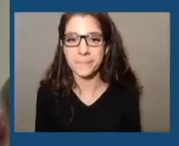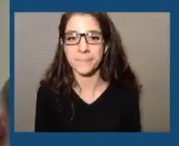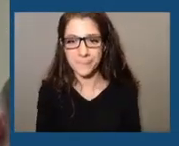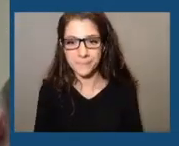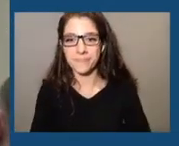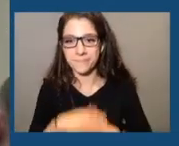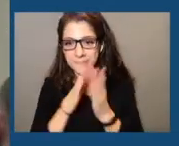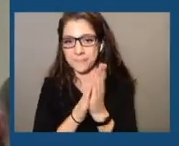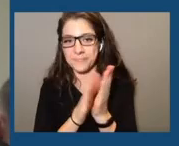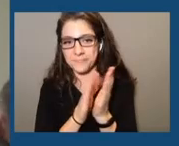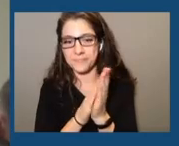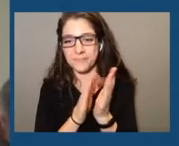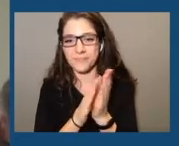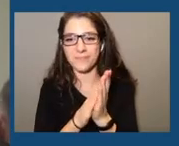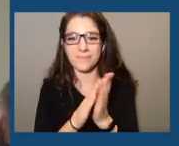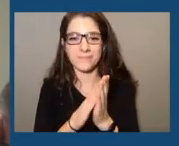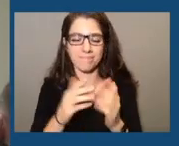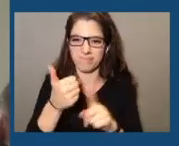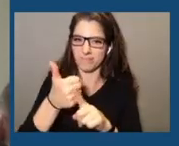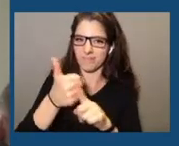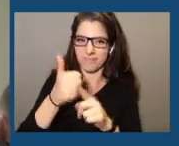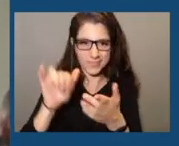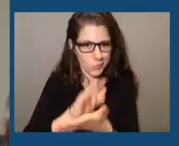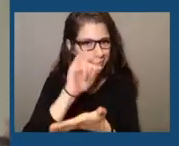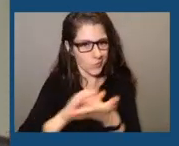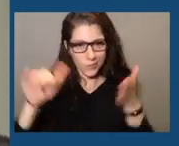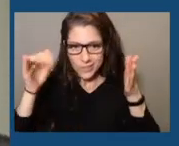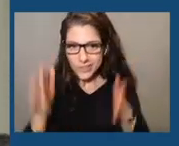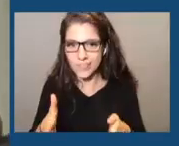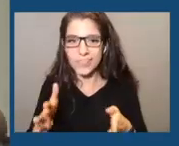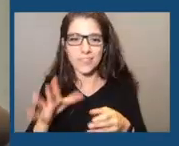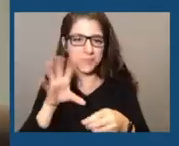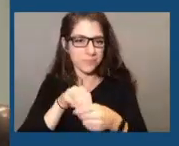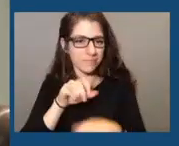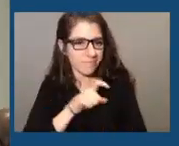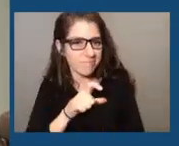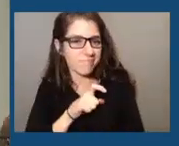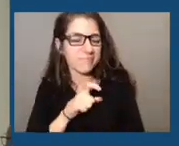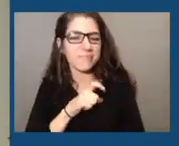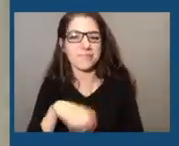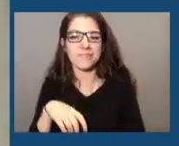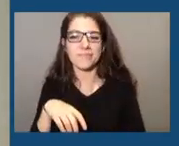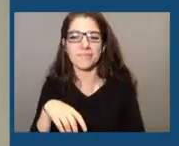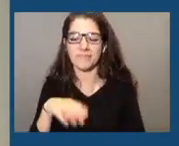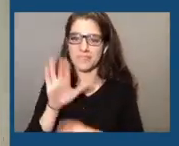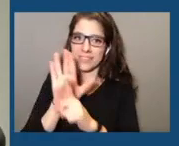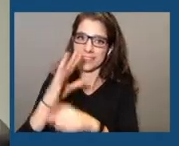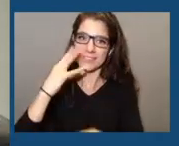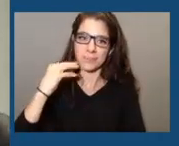a lifelong New Yorker, a member of law enforcement. There's very few who have the experience that Steven brings to this star as a trooper.